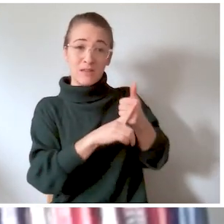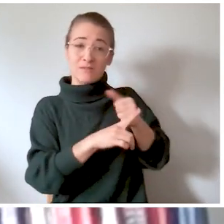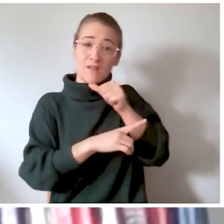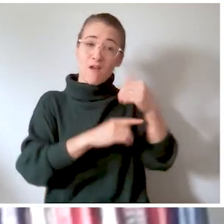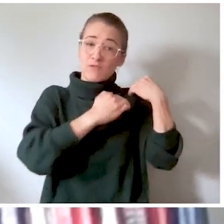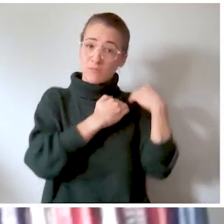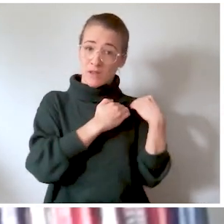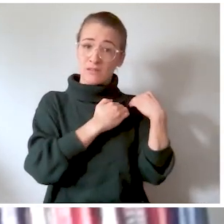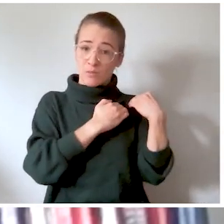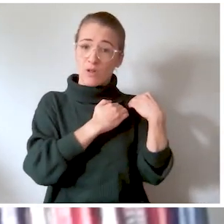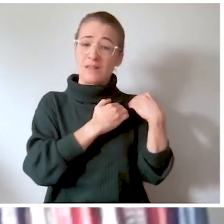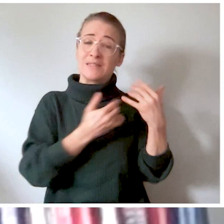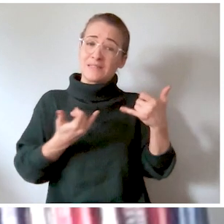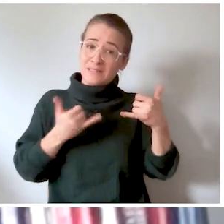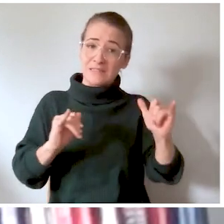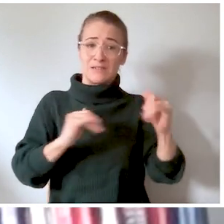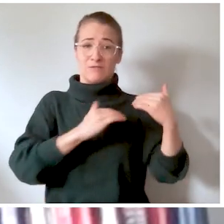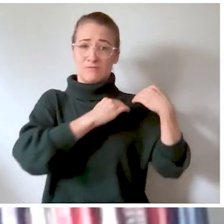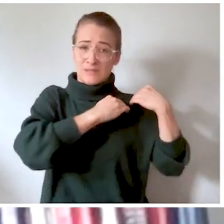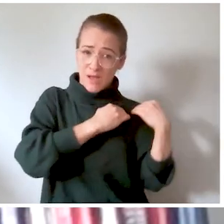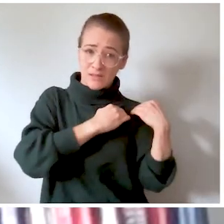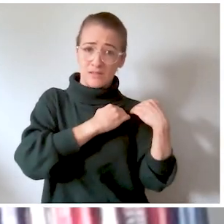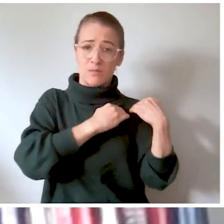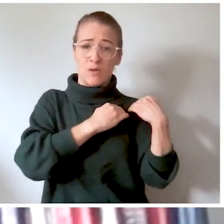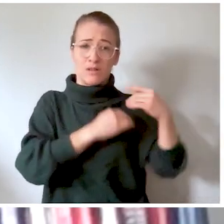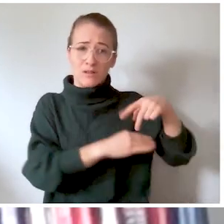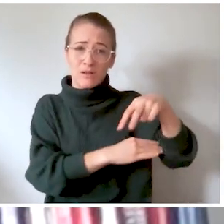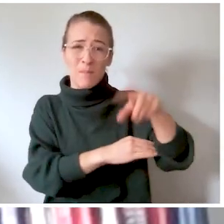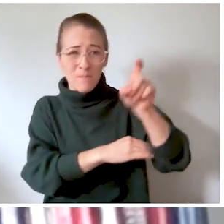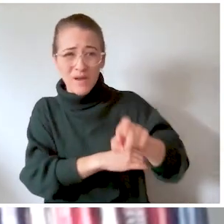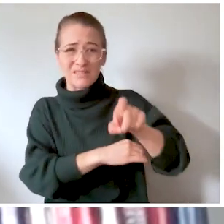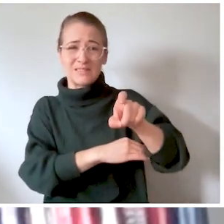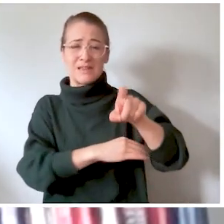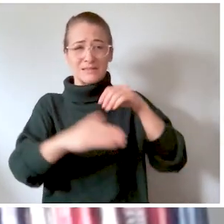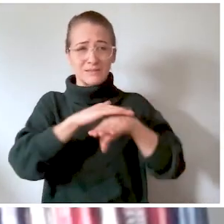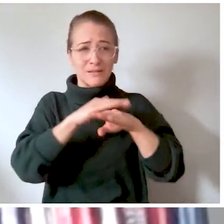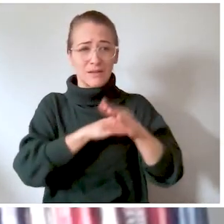as the city and the town to make sure that sidewalks are accessible to people with disabilities.